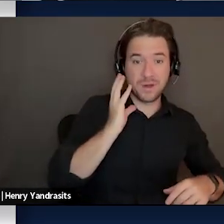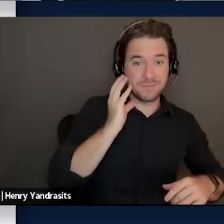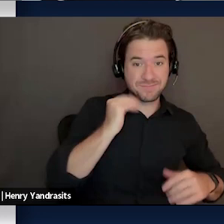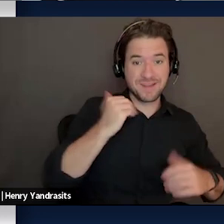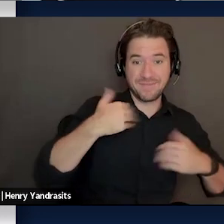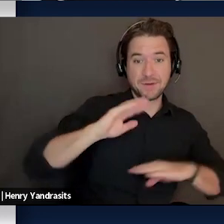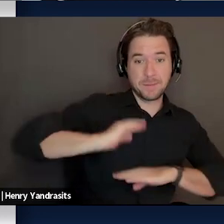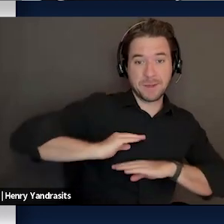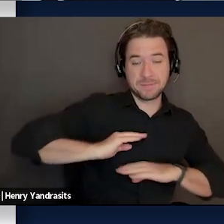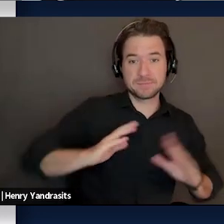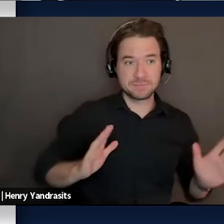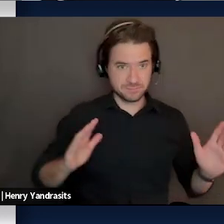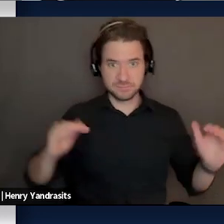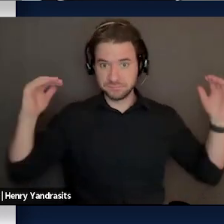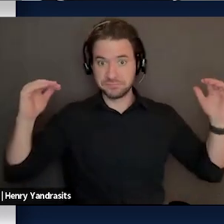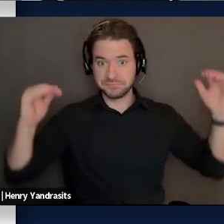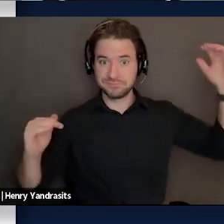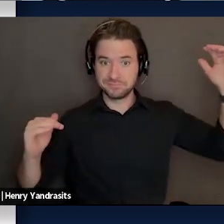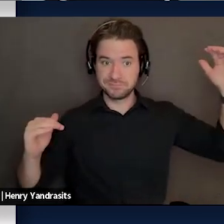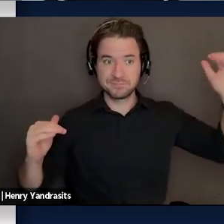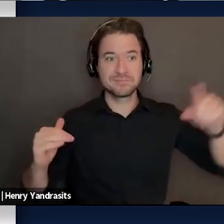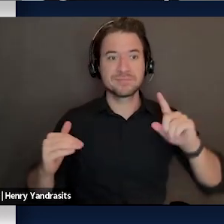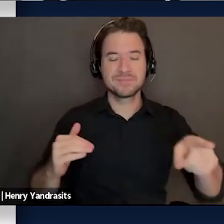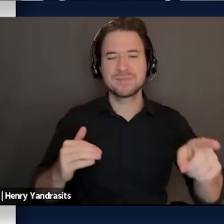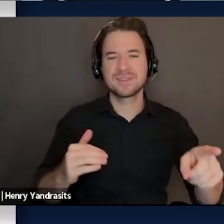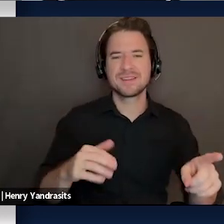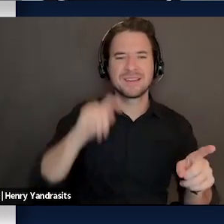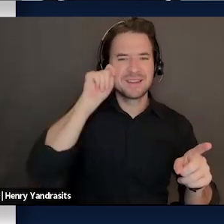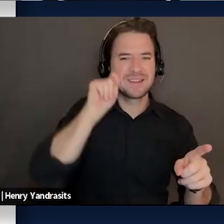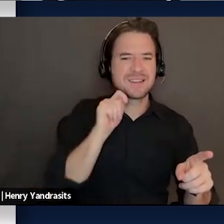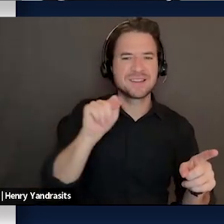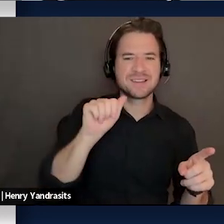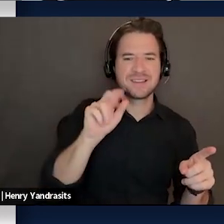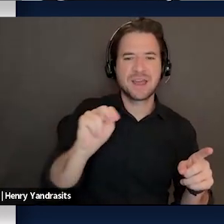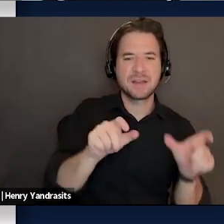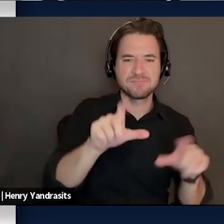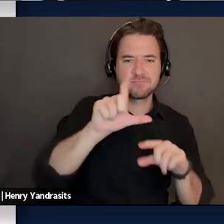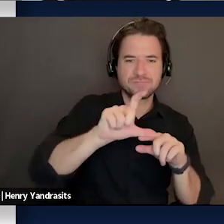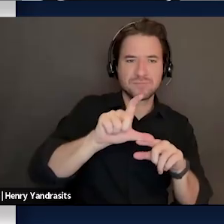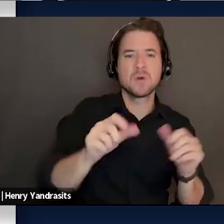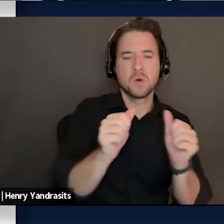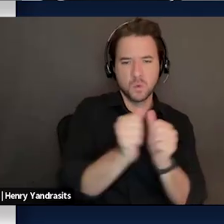Any disability is reflected in the tan bar, and individuals without a disability is reflected by the blue bar.